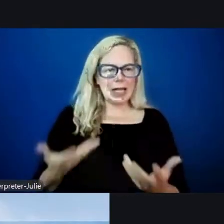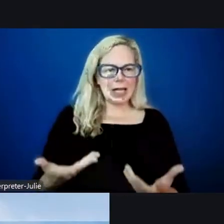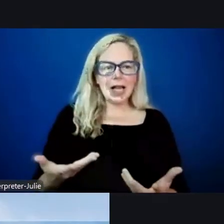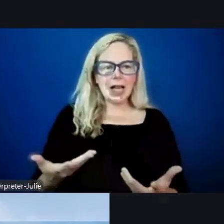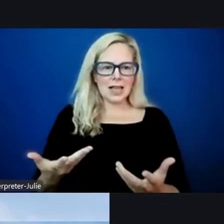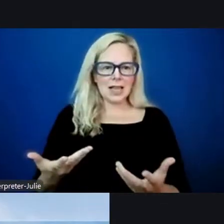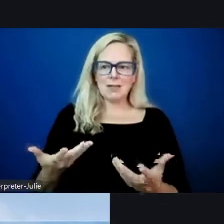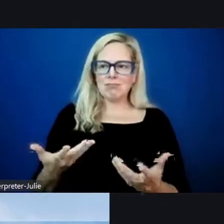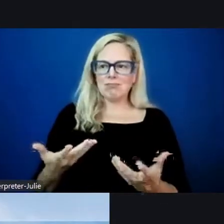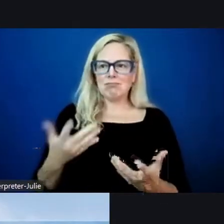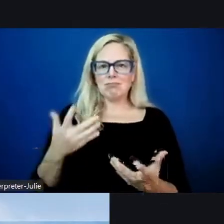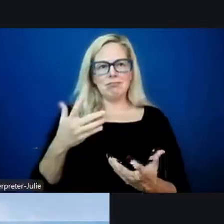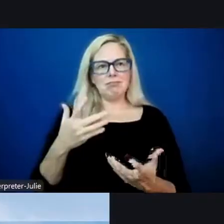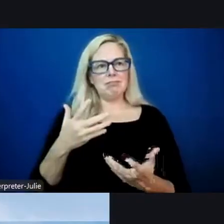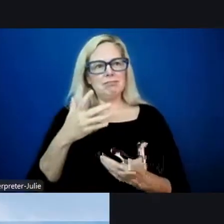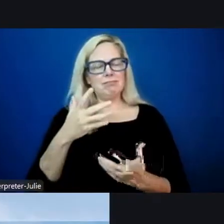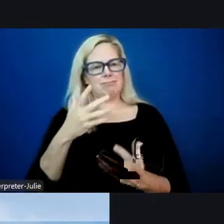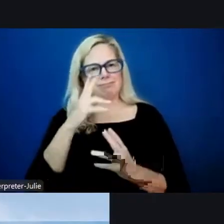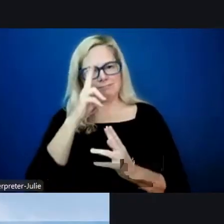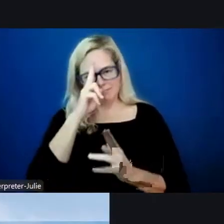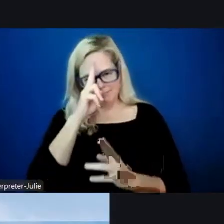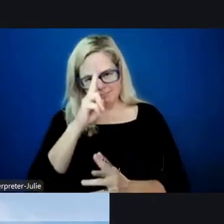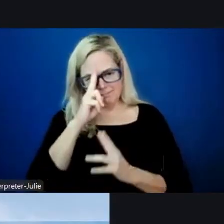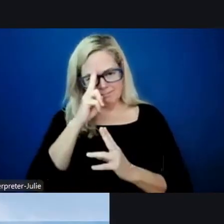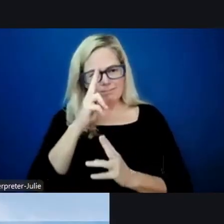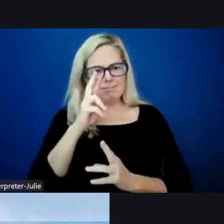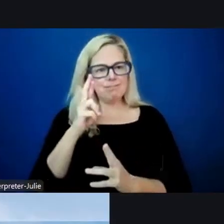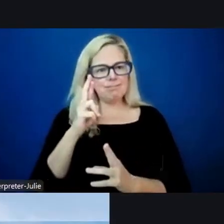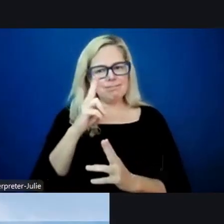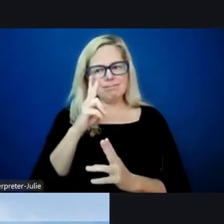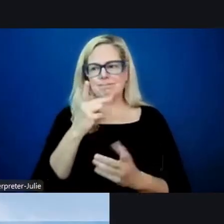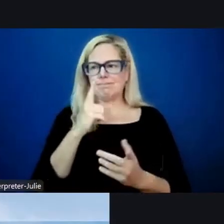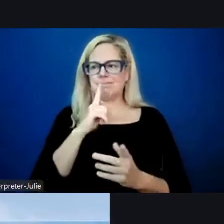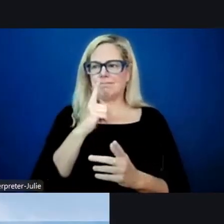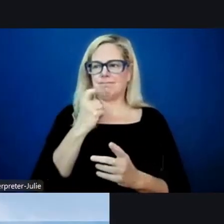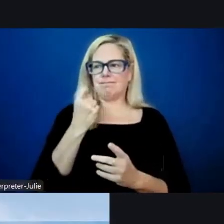respectful approach and understanding that there might be a